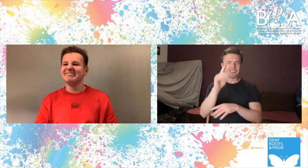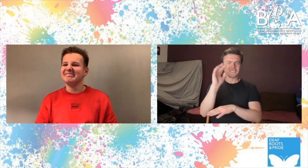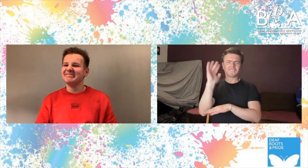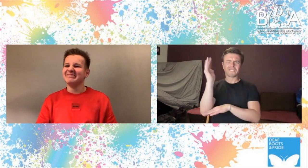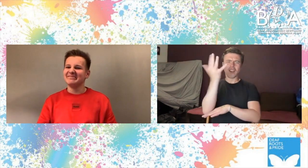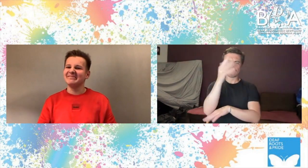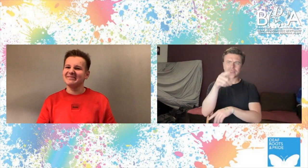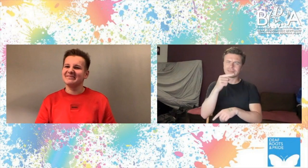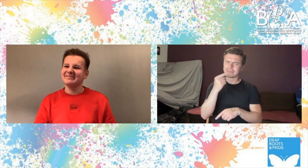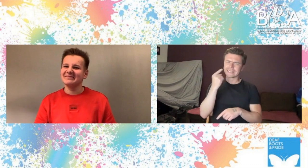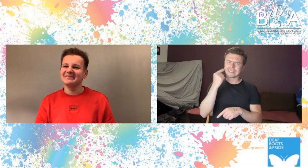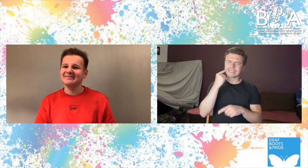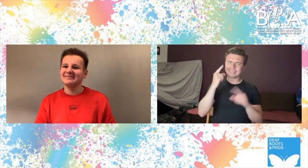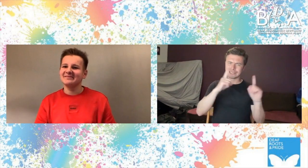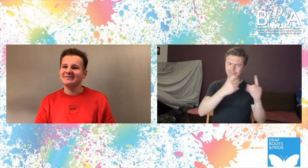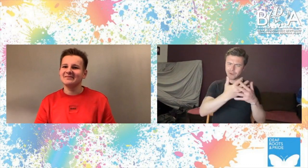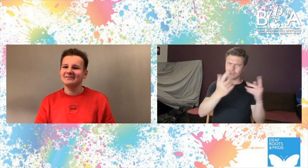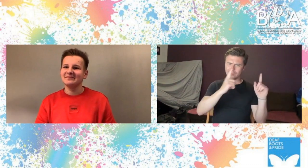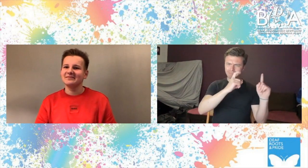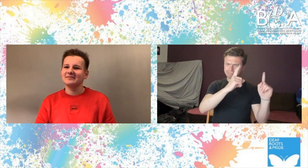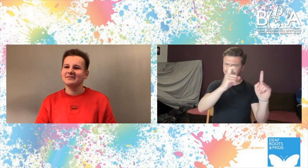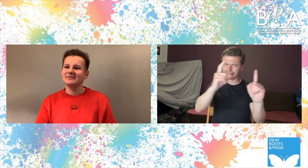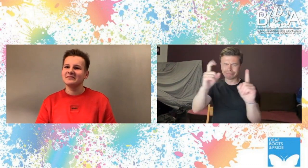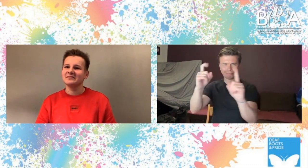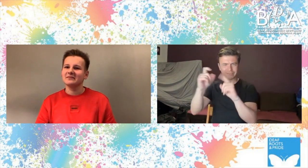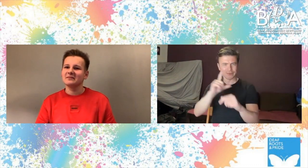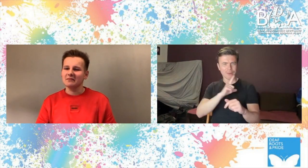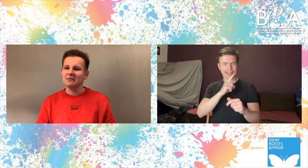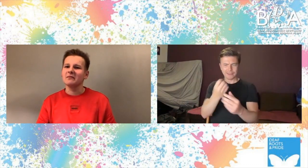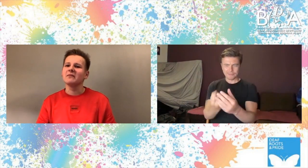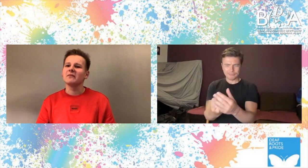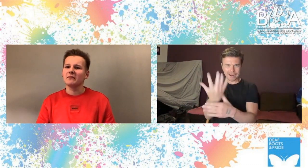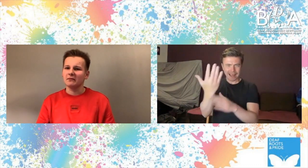It would be nice to take lots of photographs in forests. You could